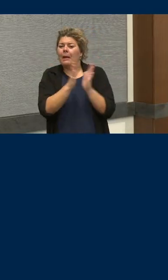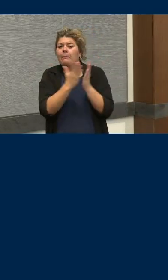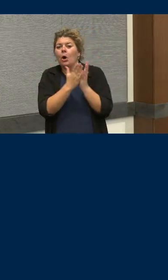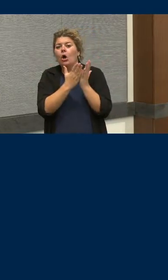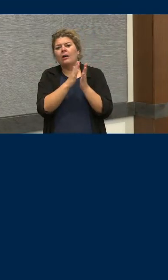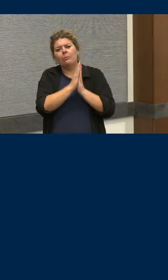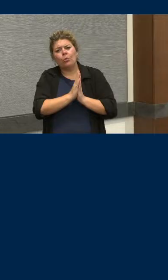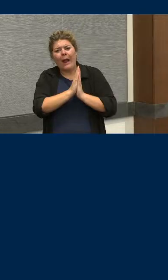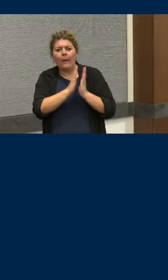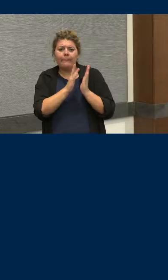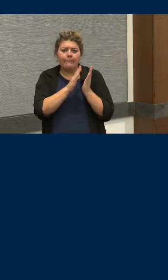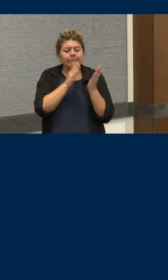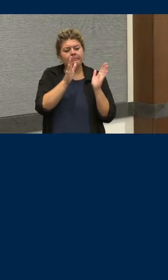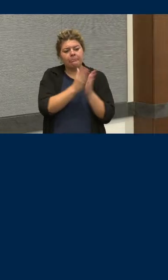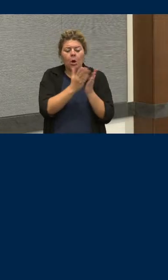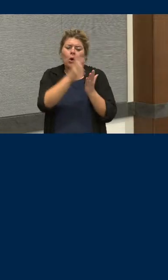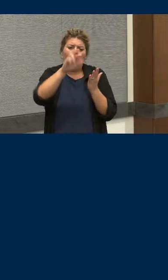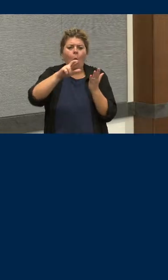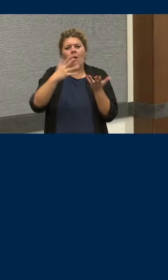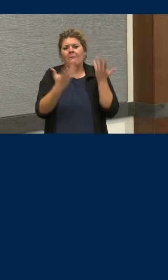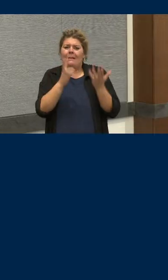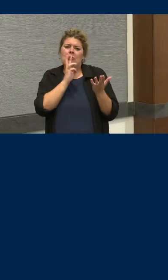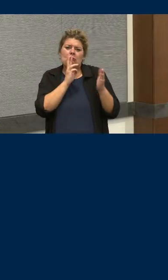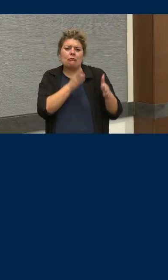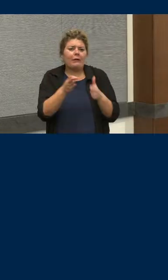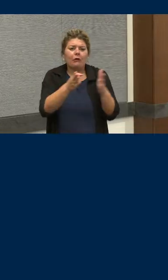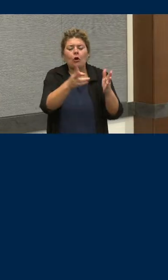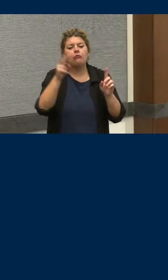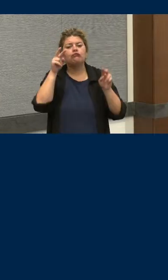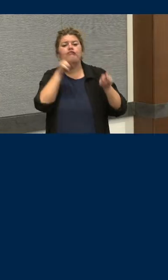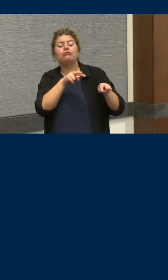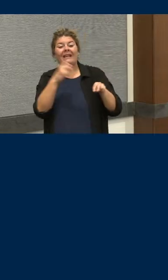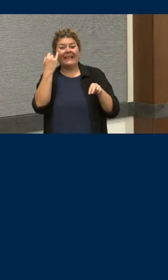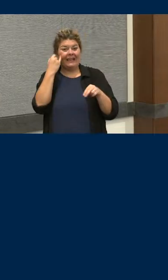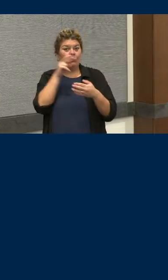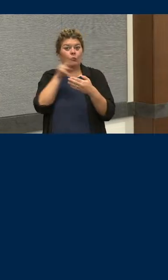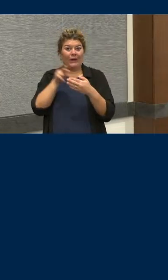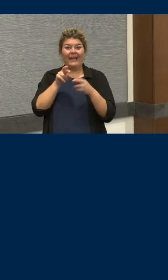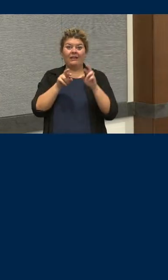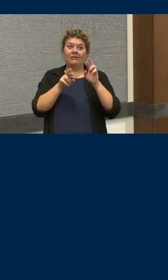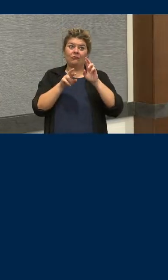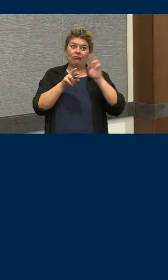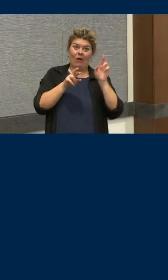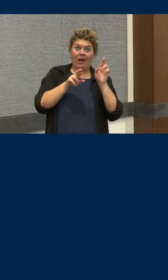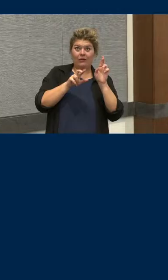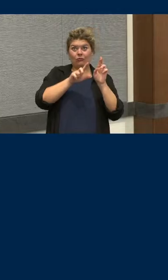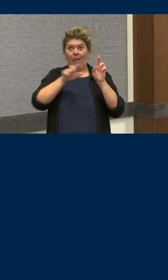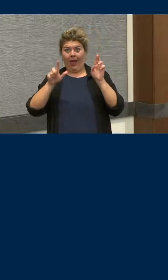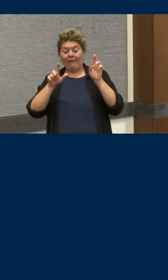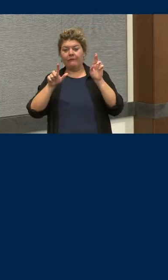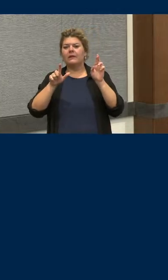them. If one reads from right to left (as one does in Hebrew or